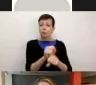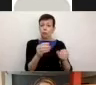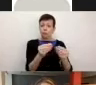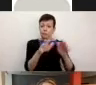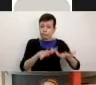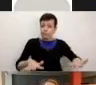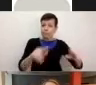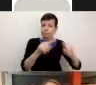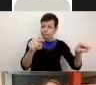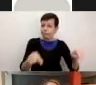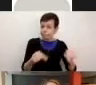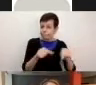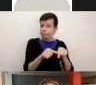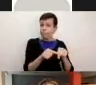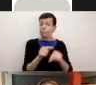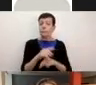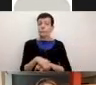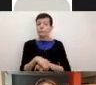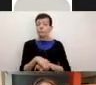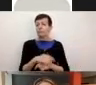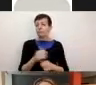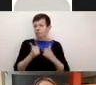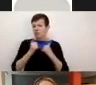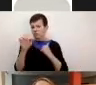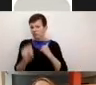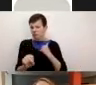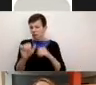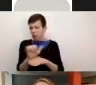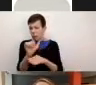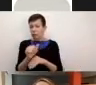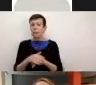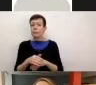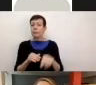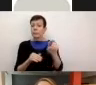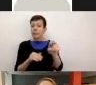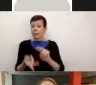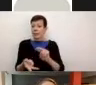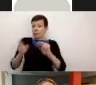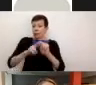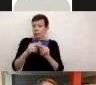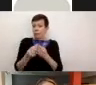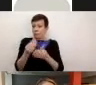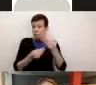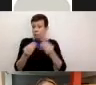The budget for this program has increased to $650,000 and full guidelines will be available